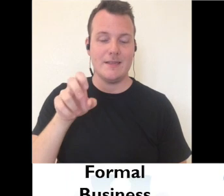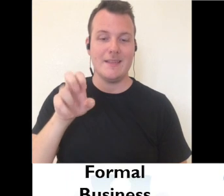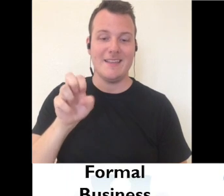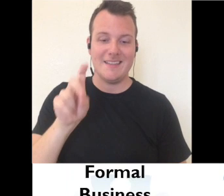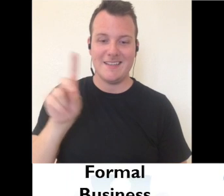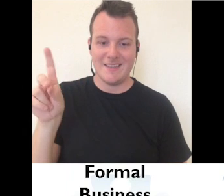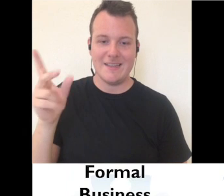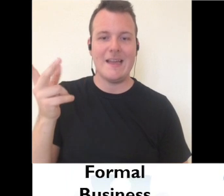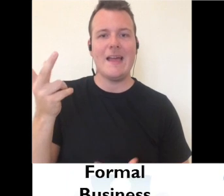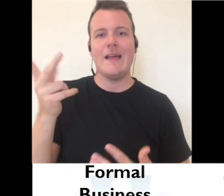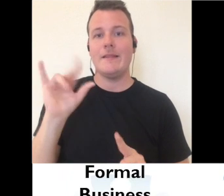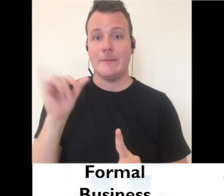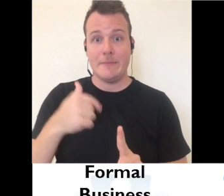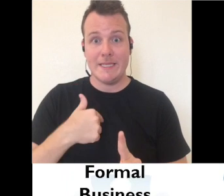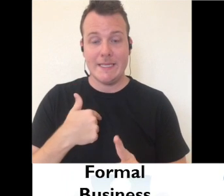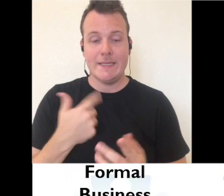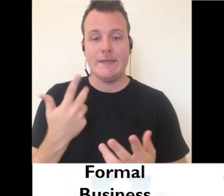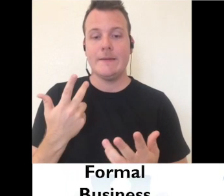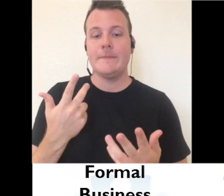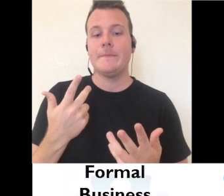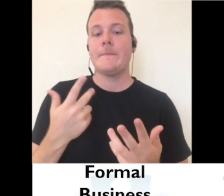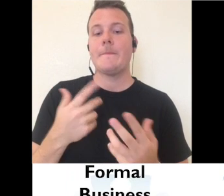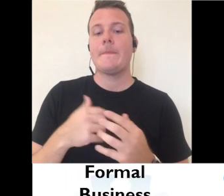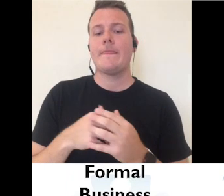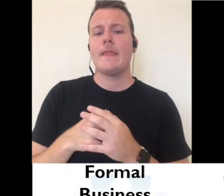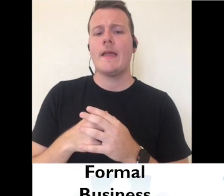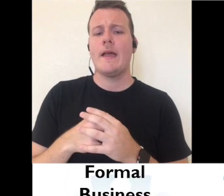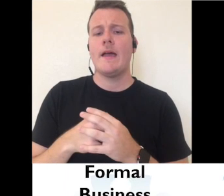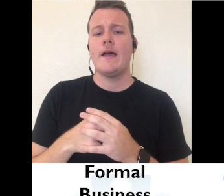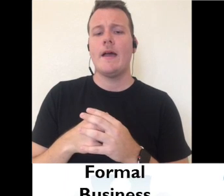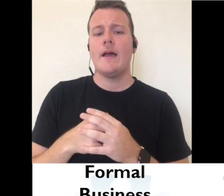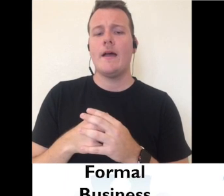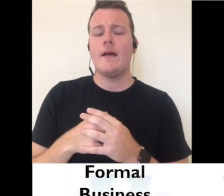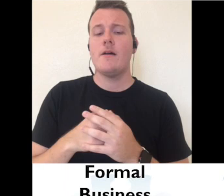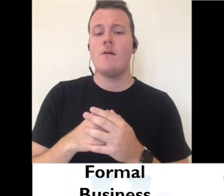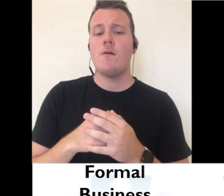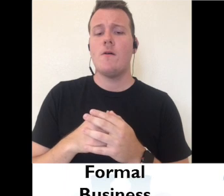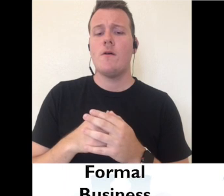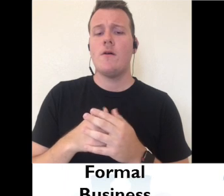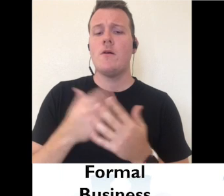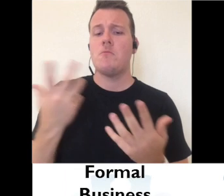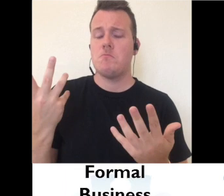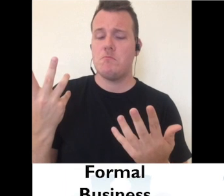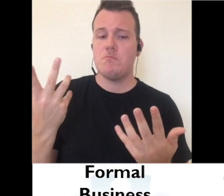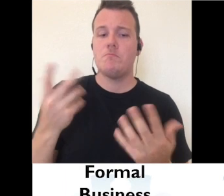and so on. And these are all people that are kind of industry competitors. Well